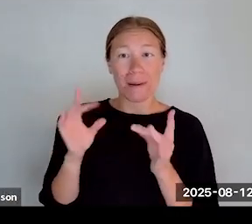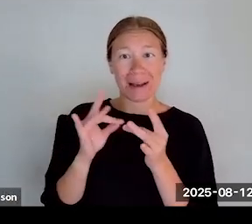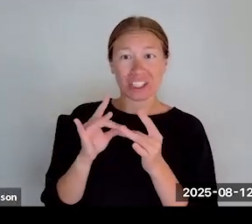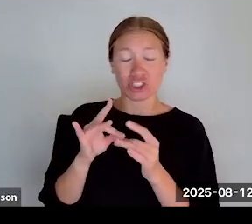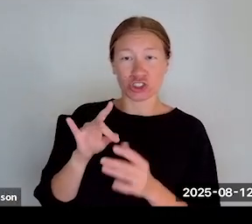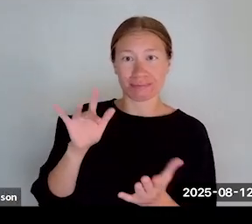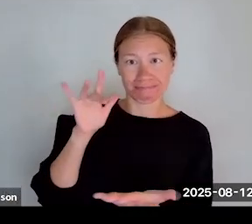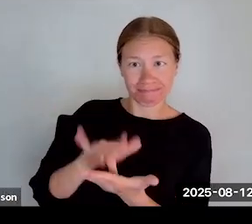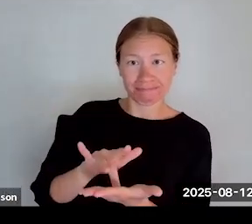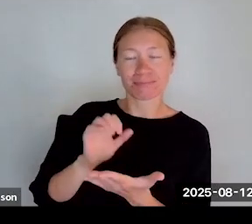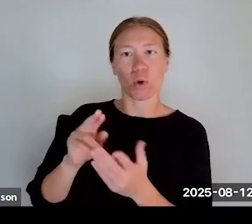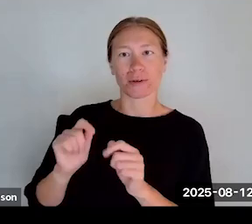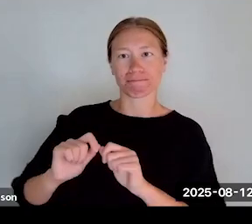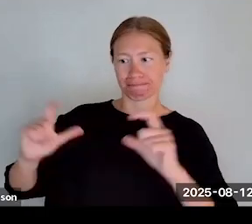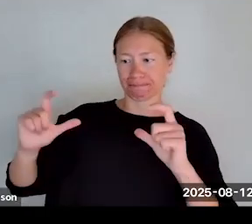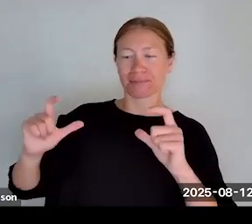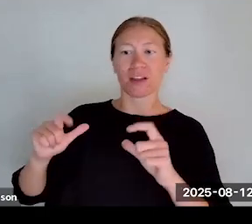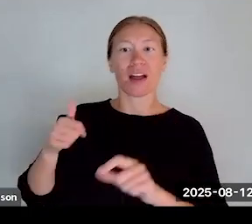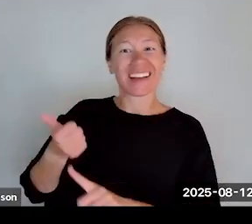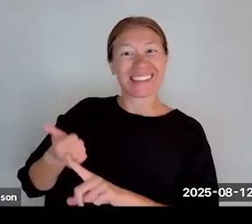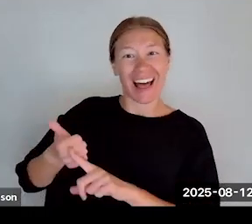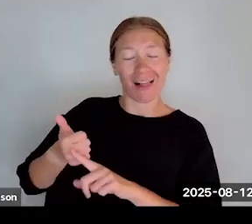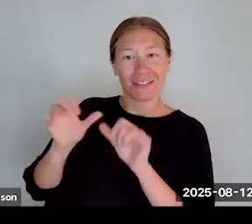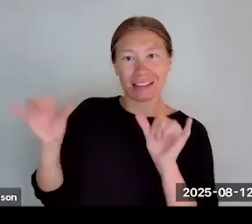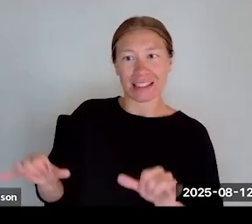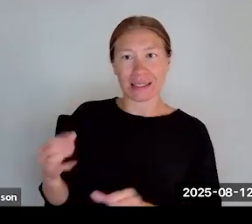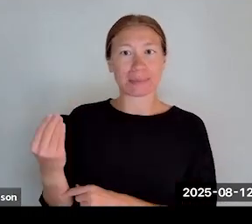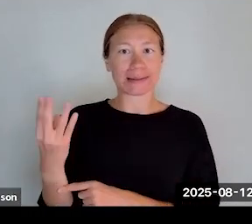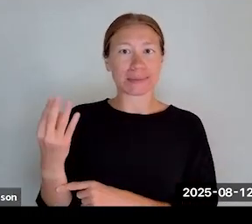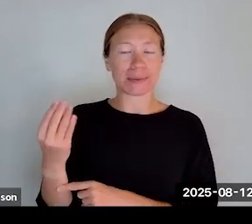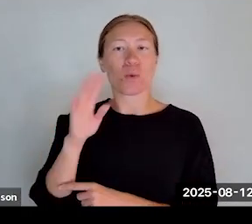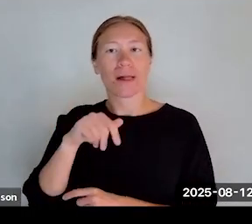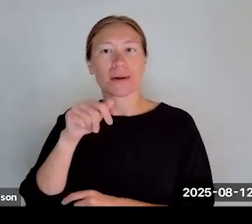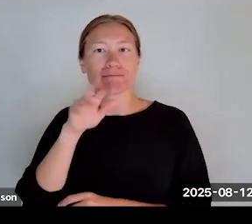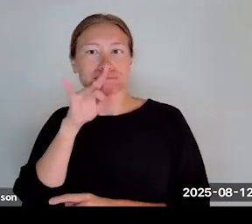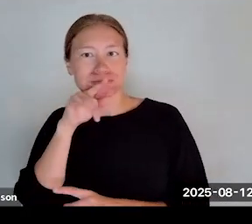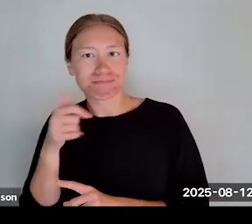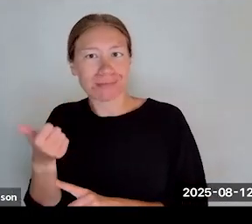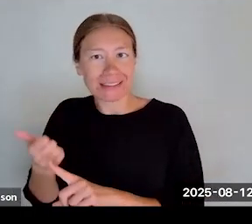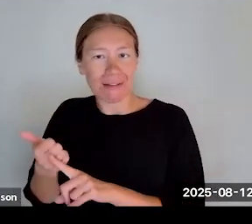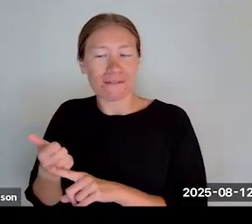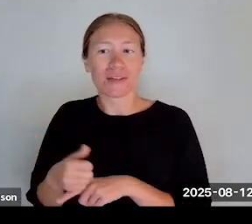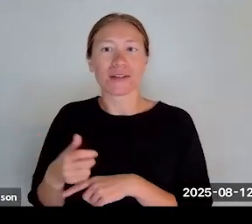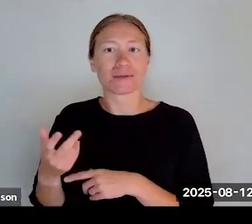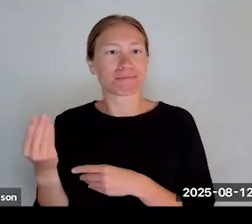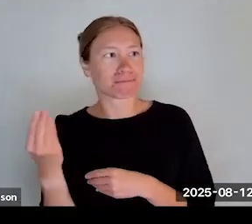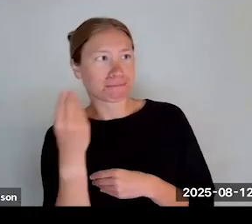the device's built in speaker delivers it audibly to the intended receiver. This technology helps ensure that individuals